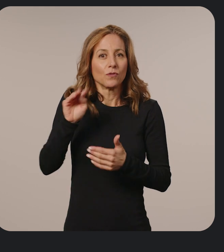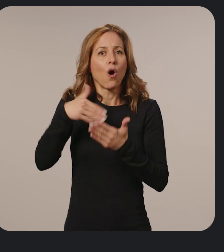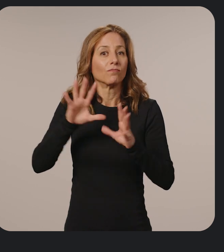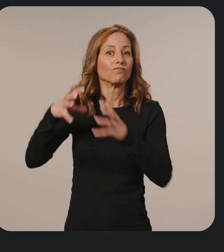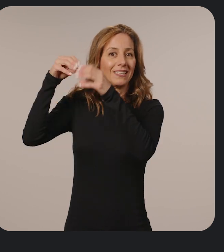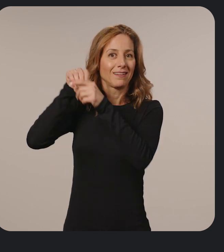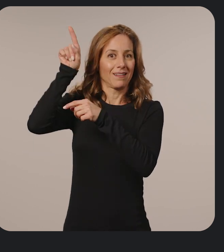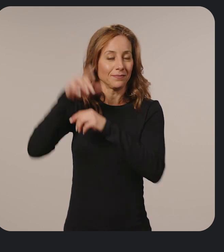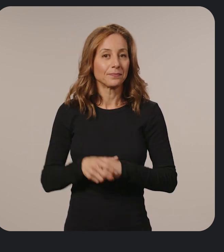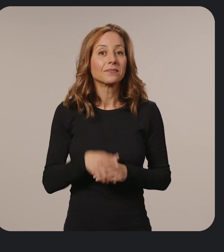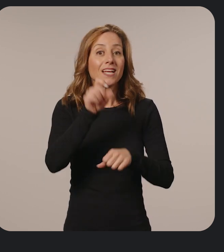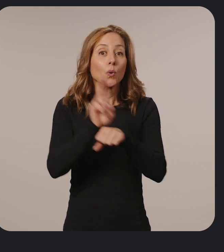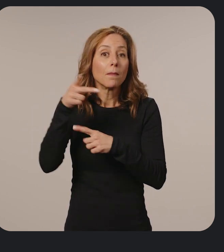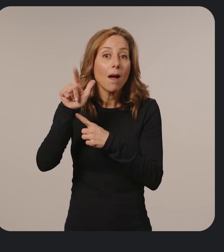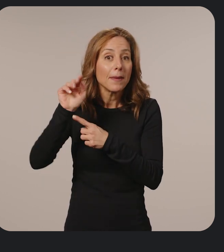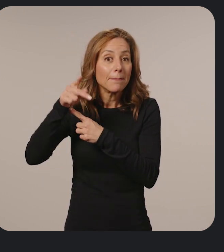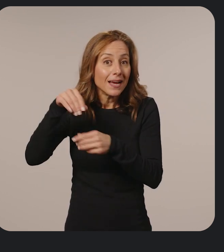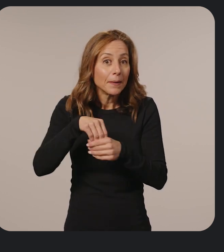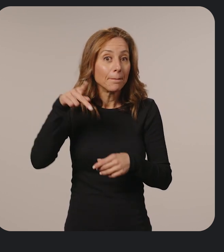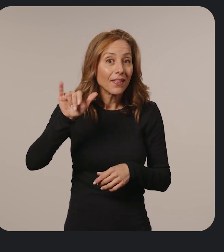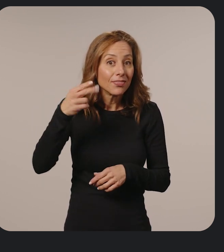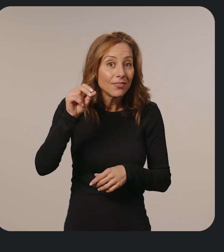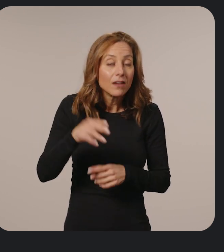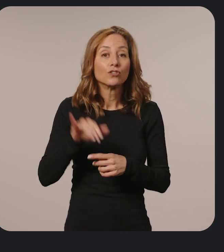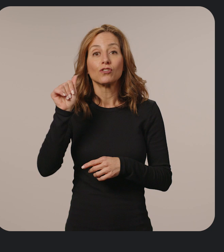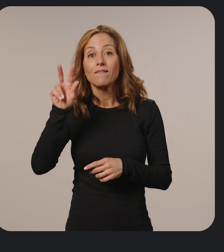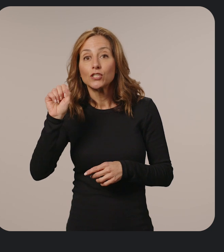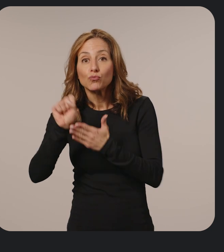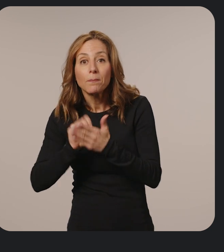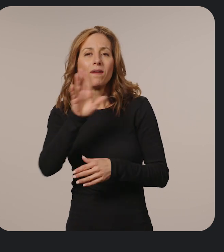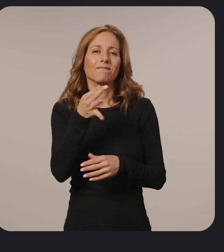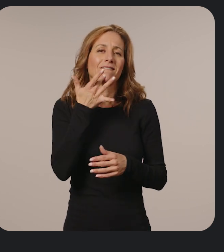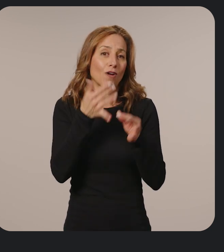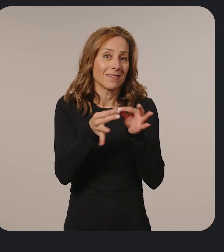You can use the PaLM API in Python or JavaScript or your favorite language. But before we jump into the code,